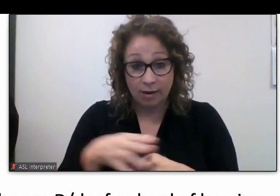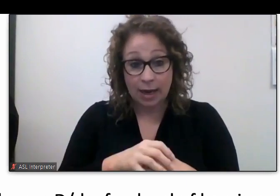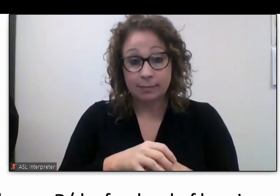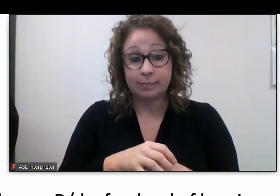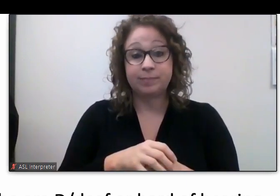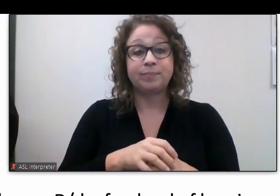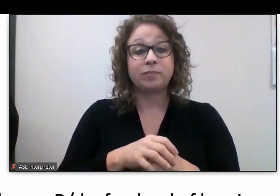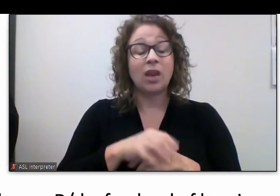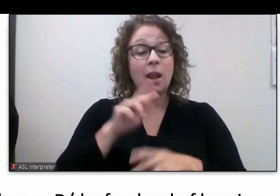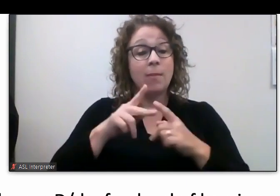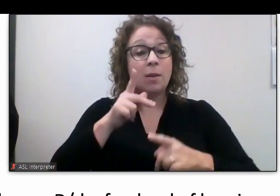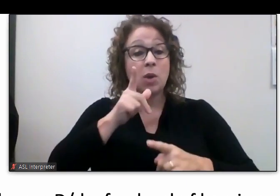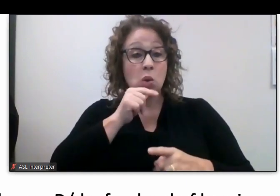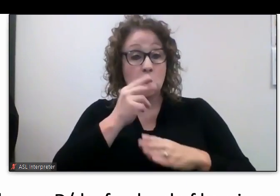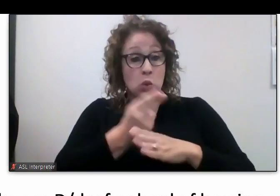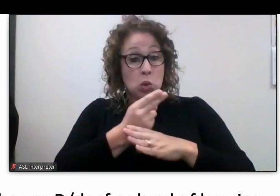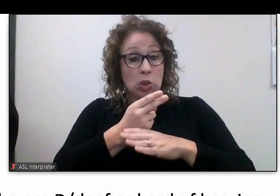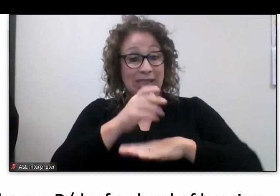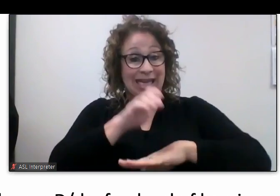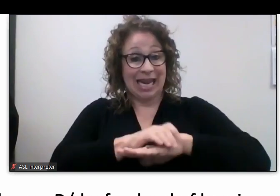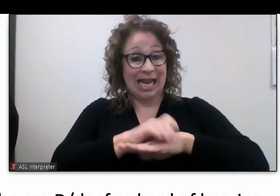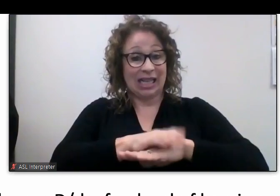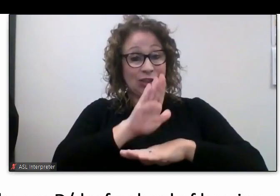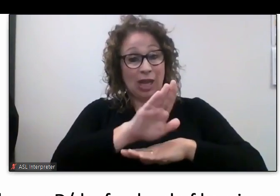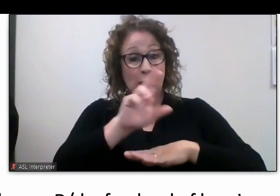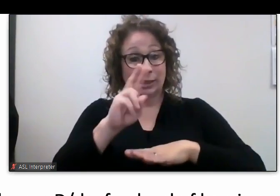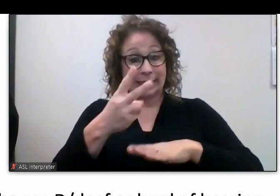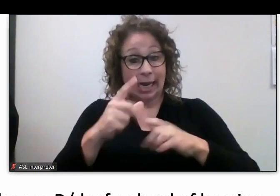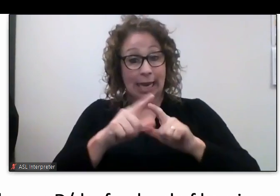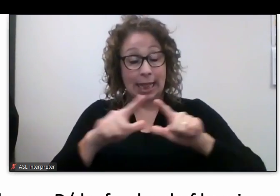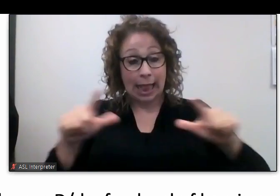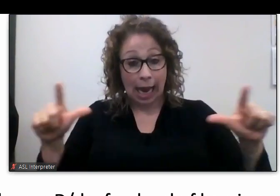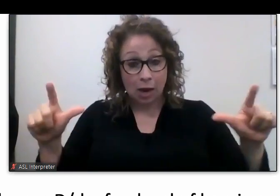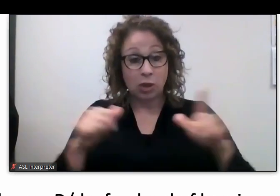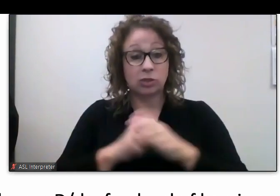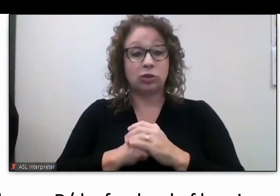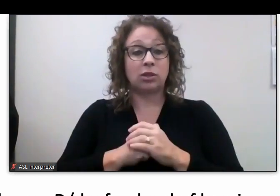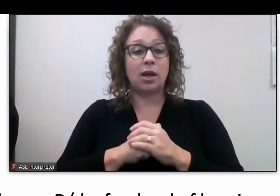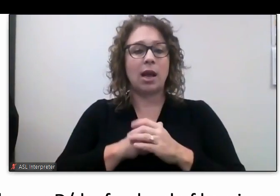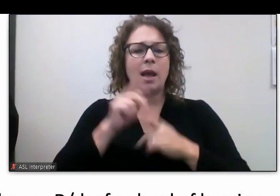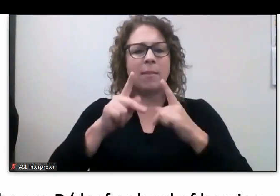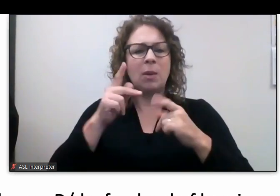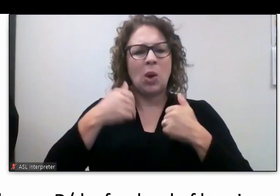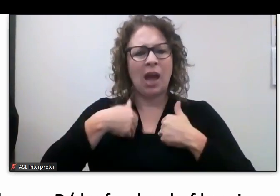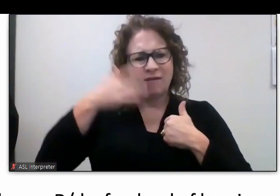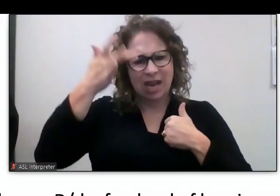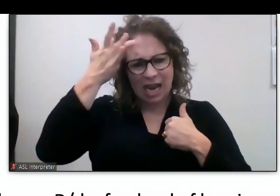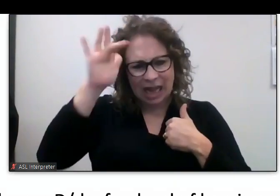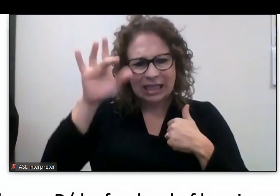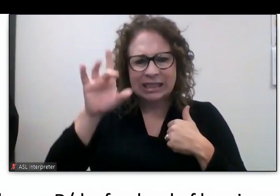people who use English as a second language, people who have intellectual disabilities or